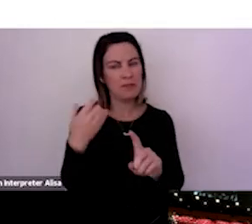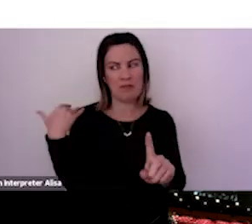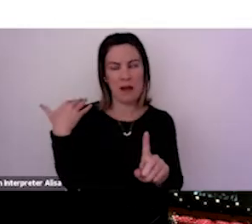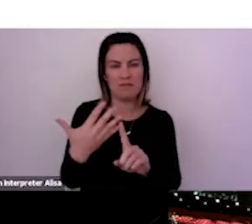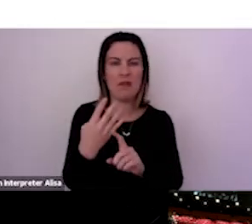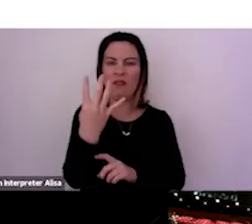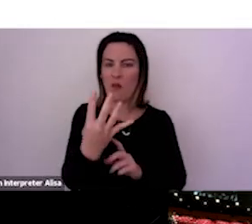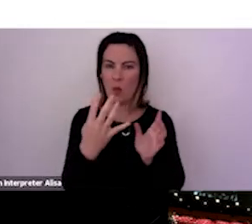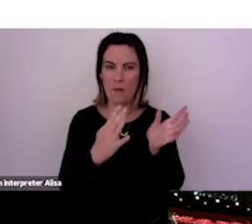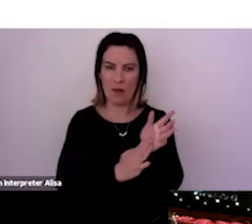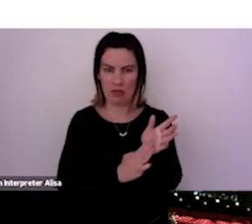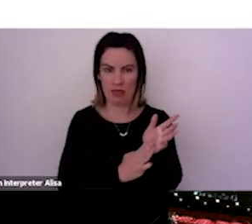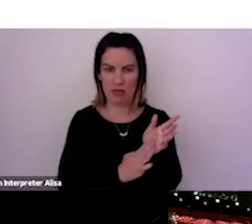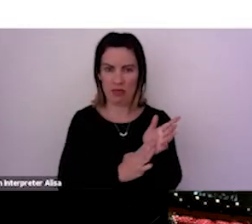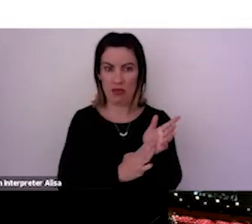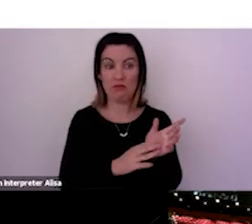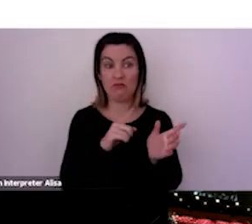So, that four-month period takes us back to and